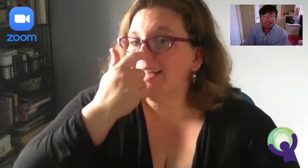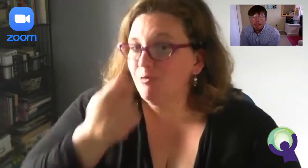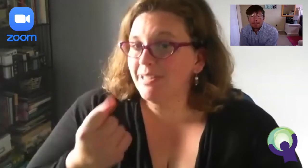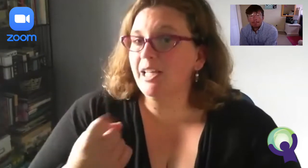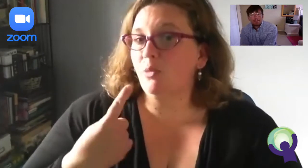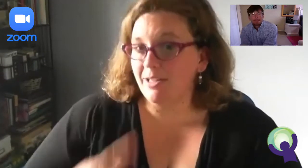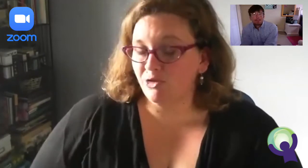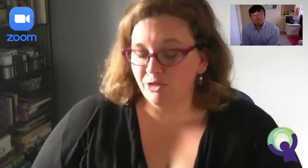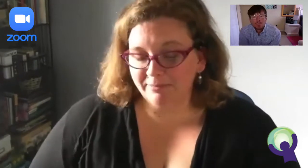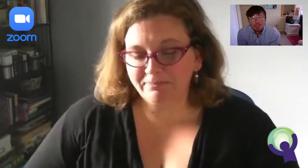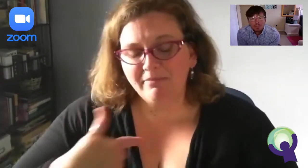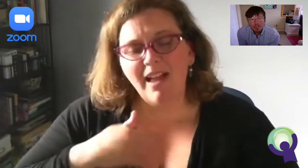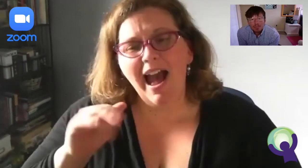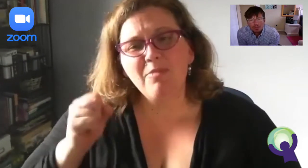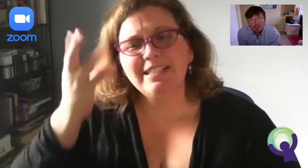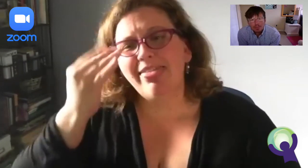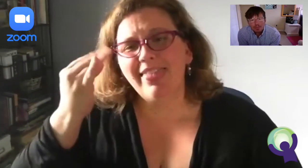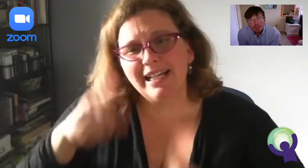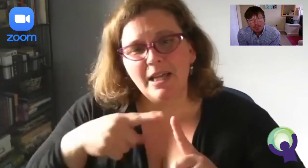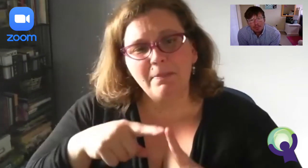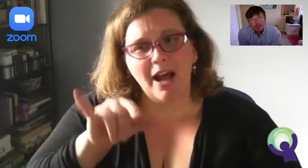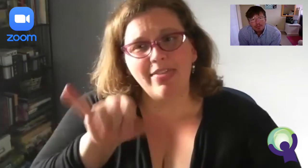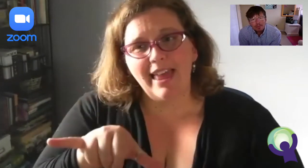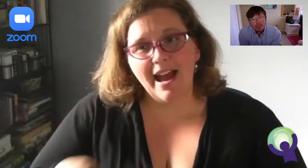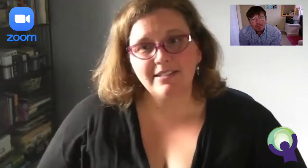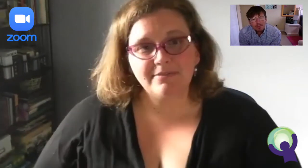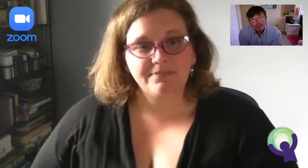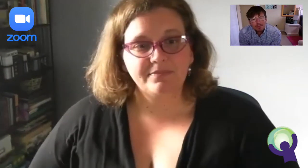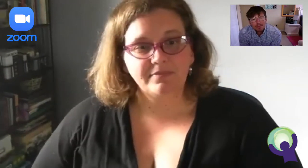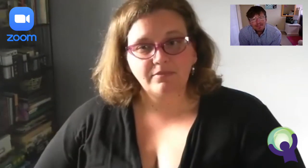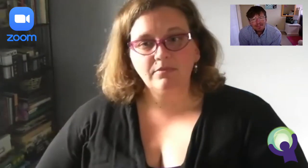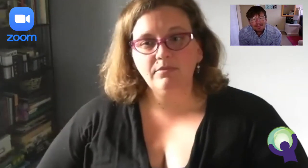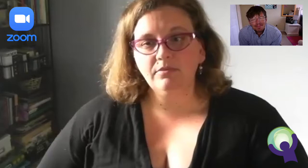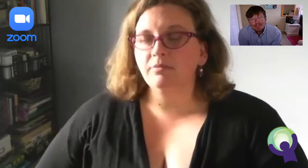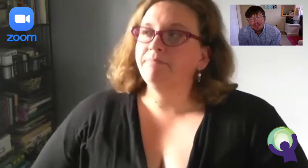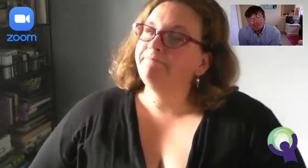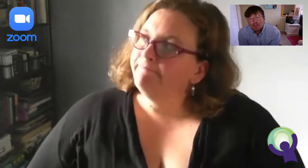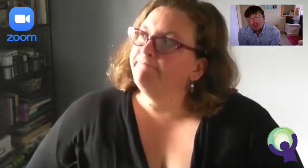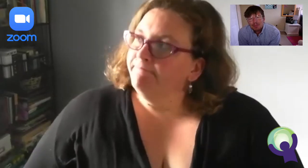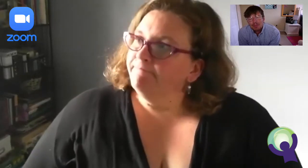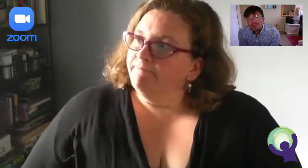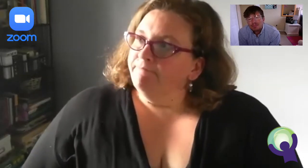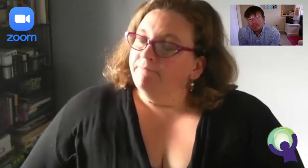helped or hindered in your work? HOLLIE: Yeah, excellent question. Let me think